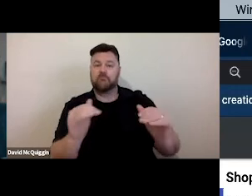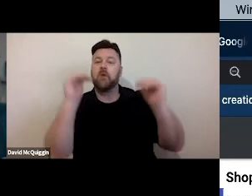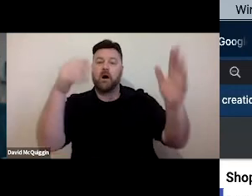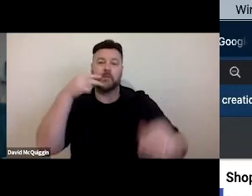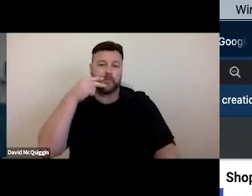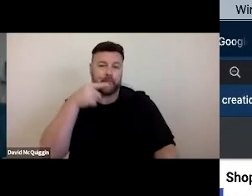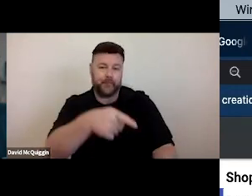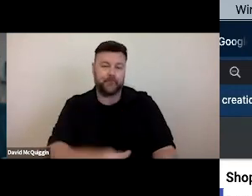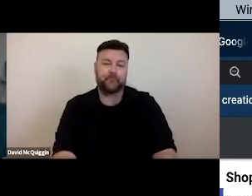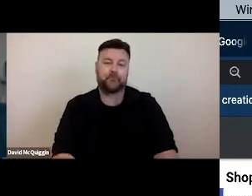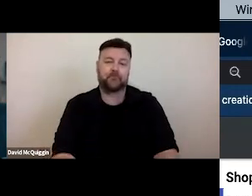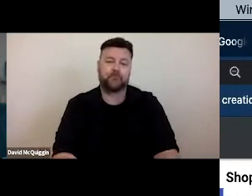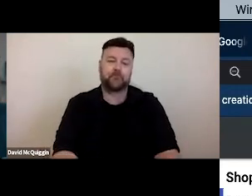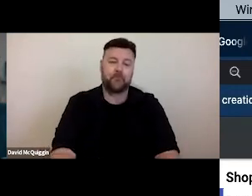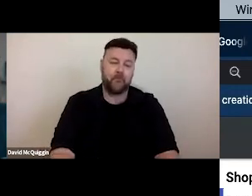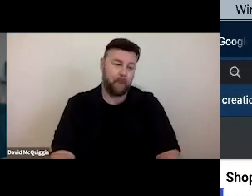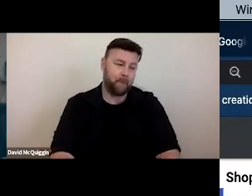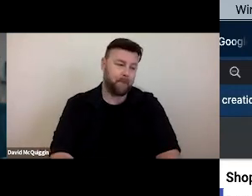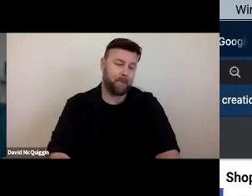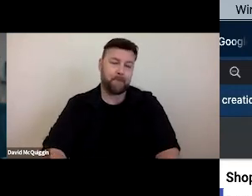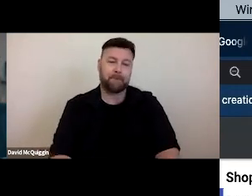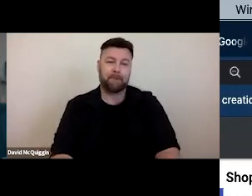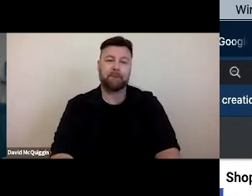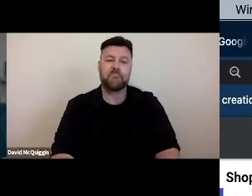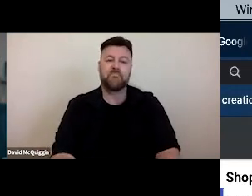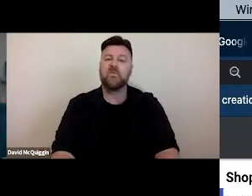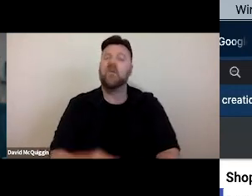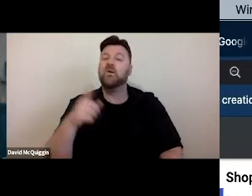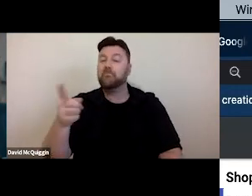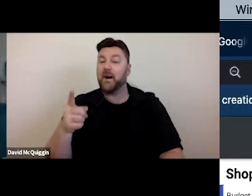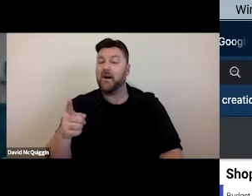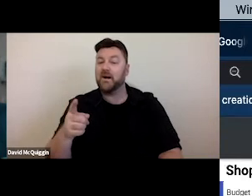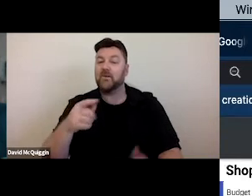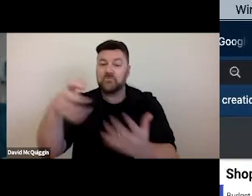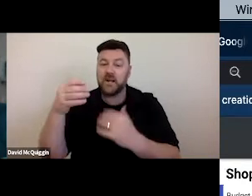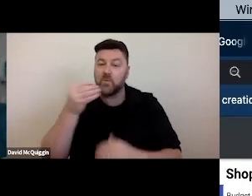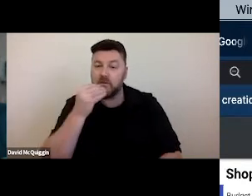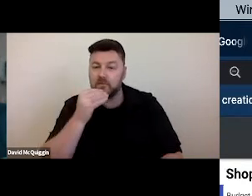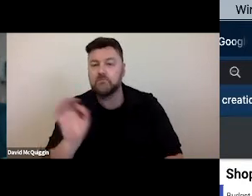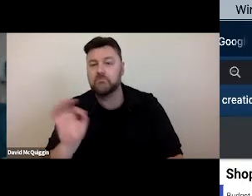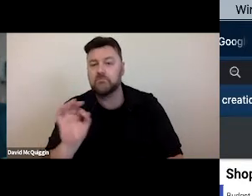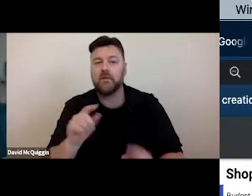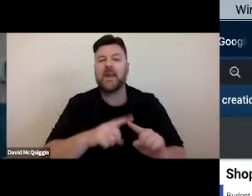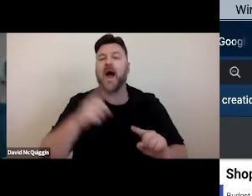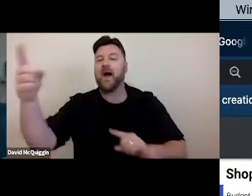But are low on fast food. We will see other psychographics are high on fast food.